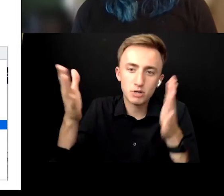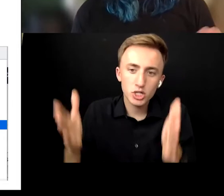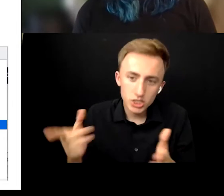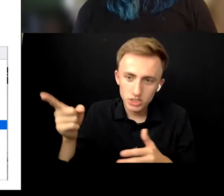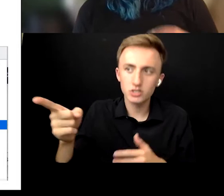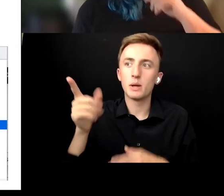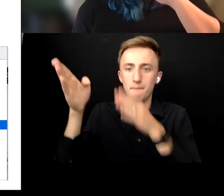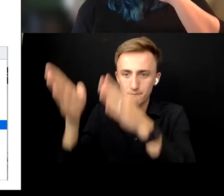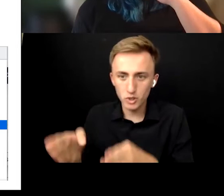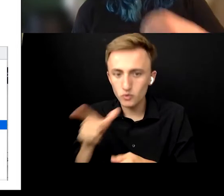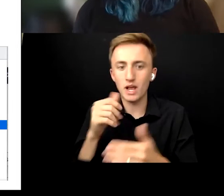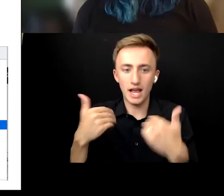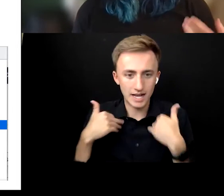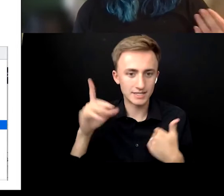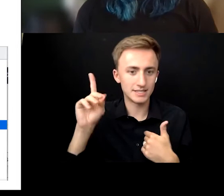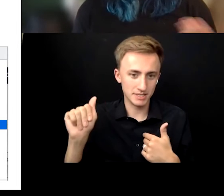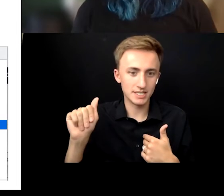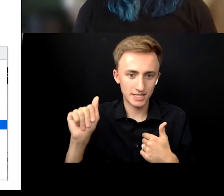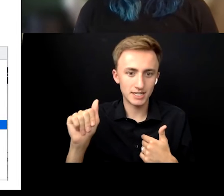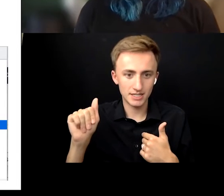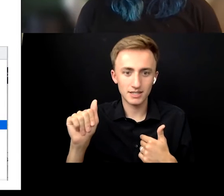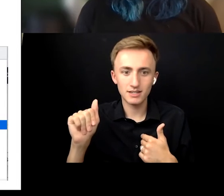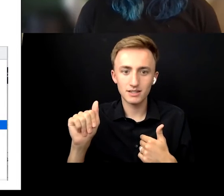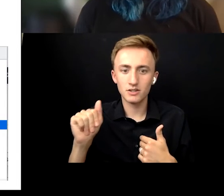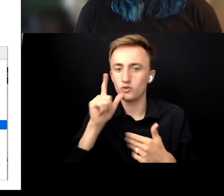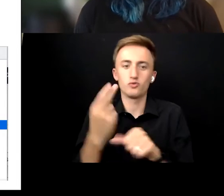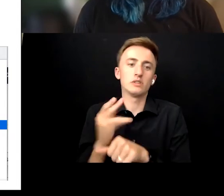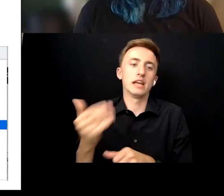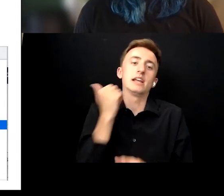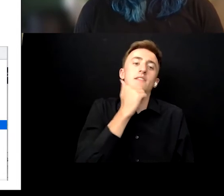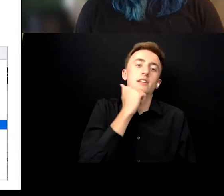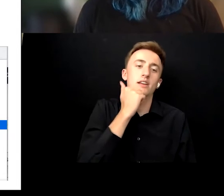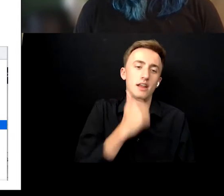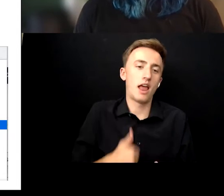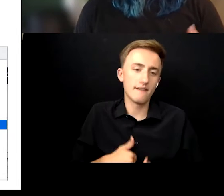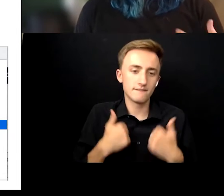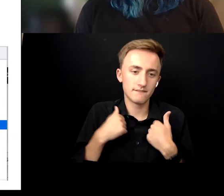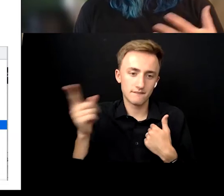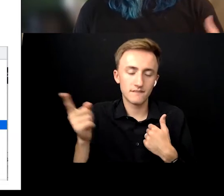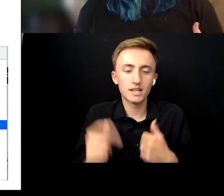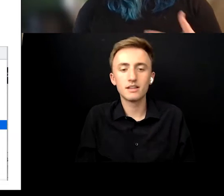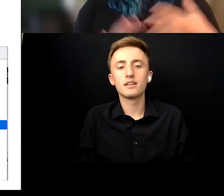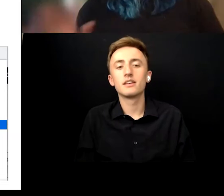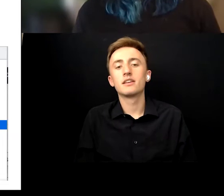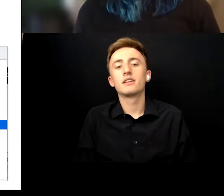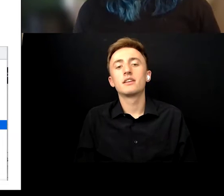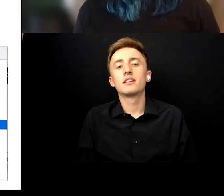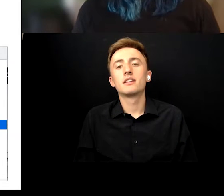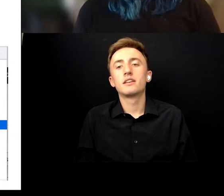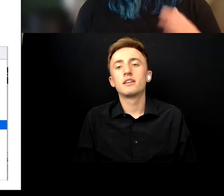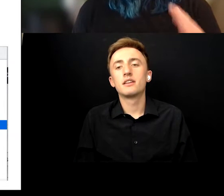a disability. Who uses that every day, in their everyday life. I am not the technology expert,